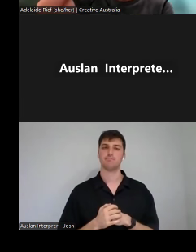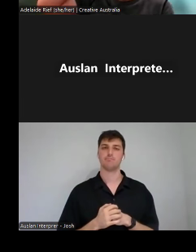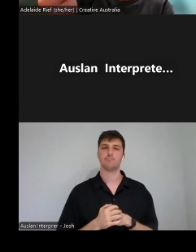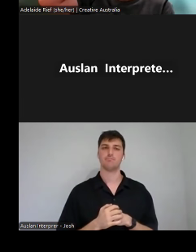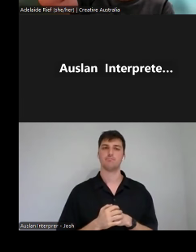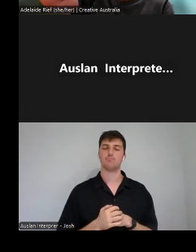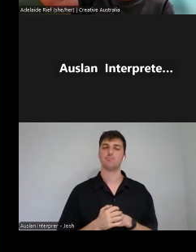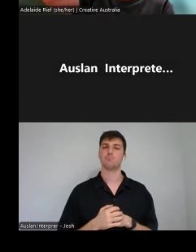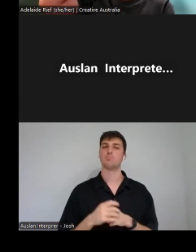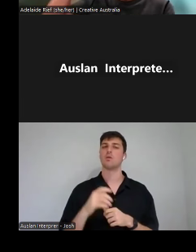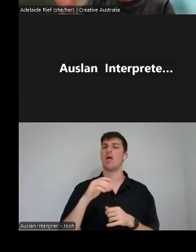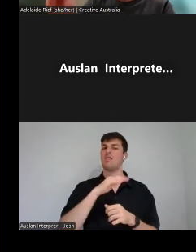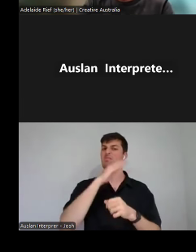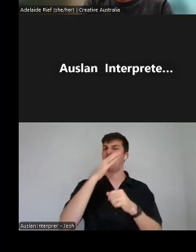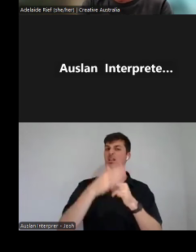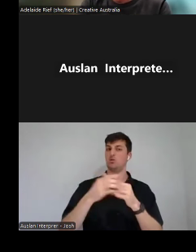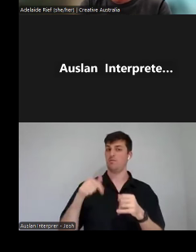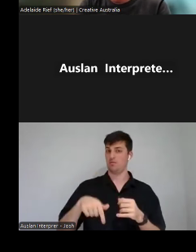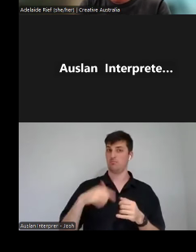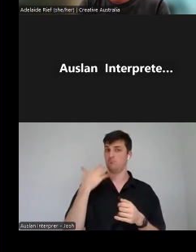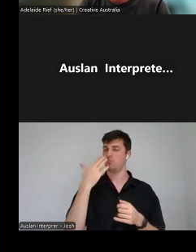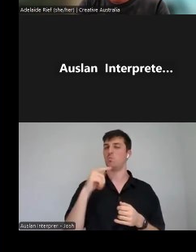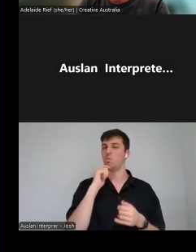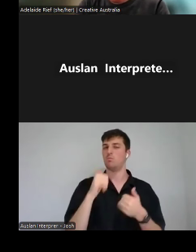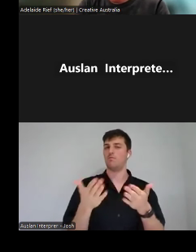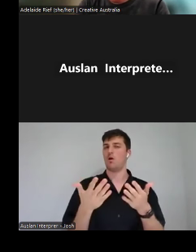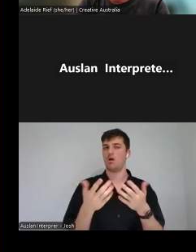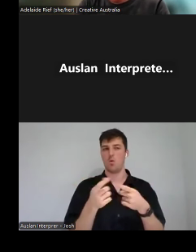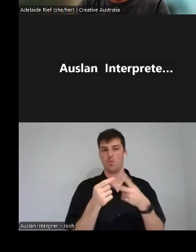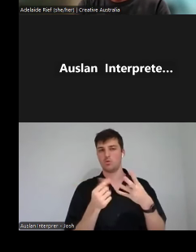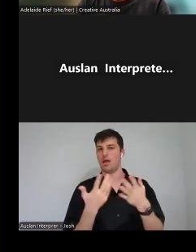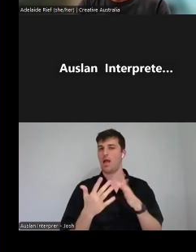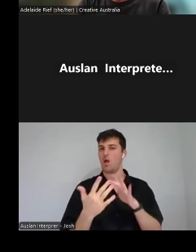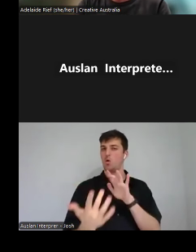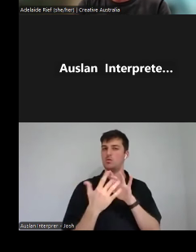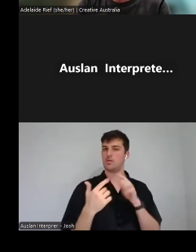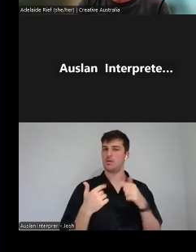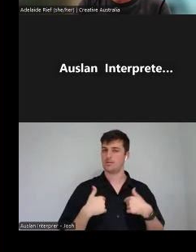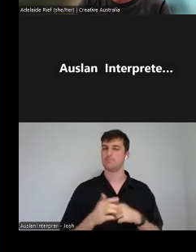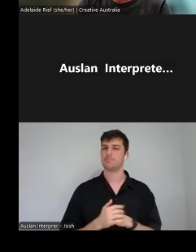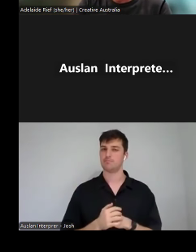I will let you know a couple of ways that you can get in touch with us. Just very quickly a couple